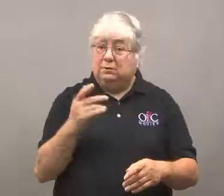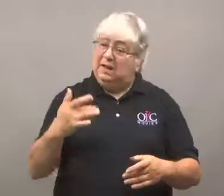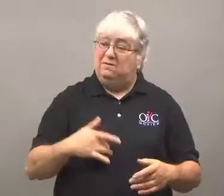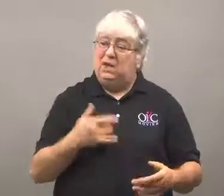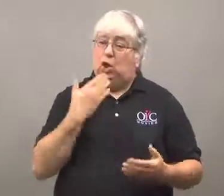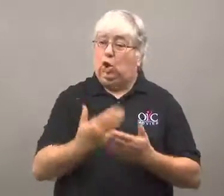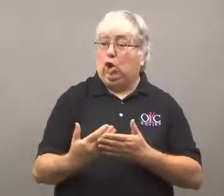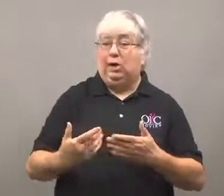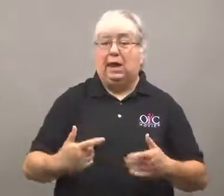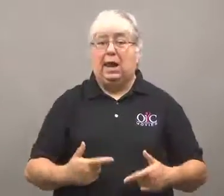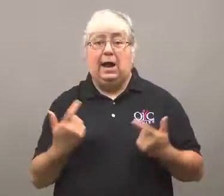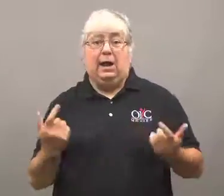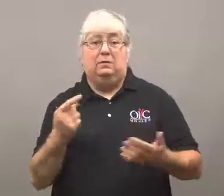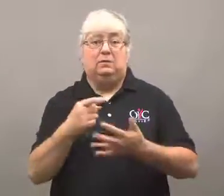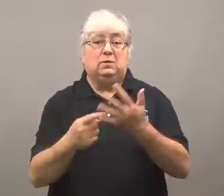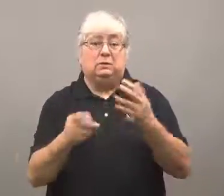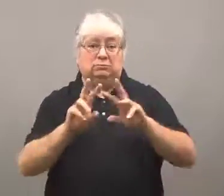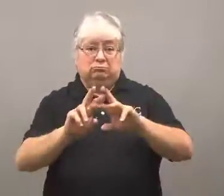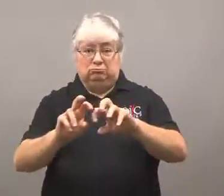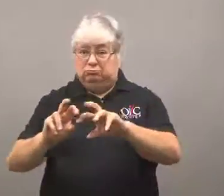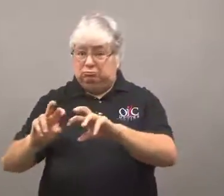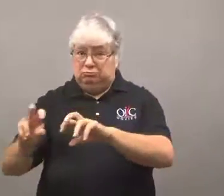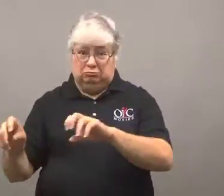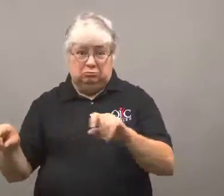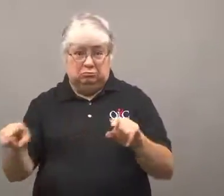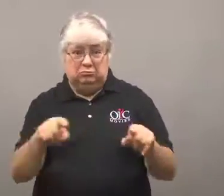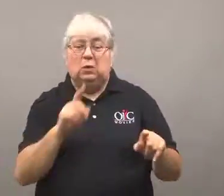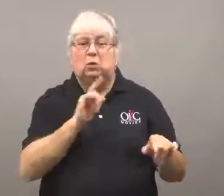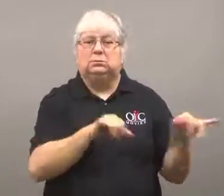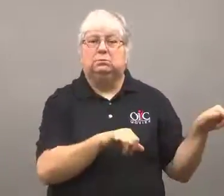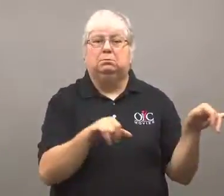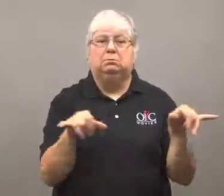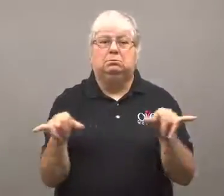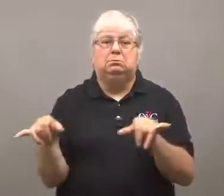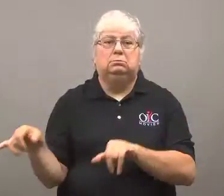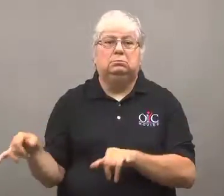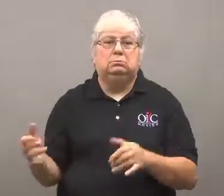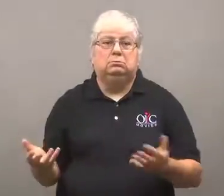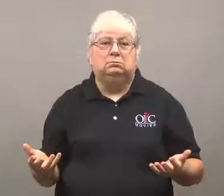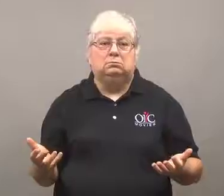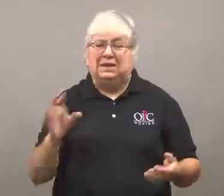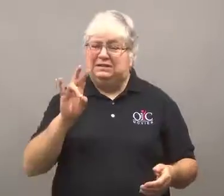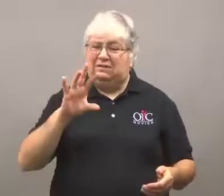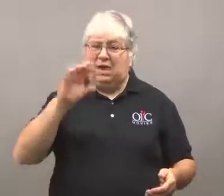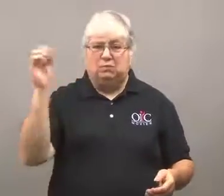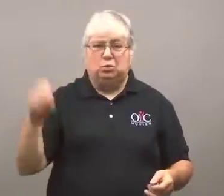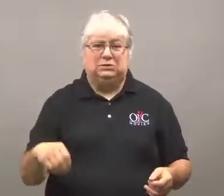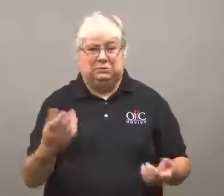They were also asked about quality of life. The answers were evaluated, and all three groups had similar responses.